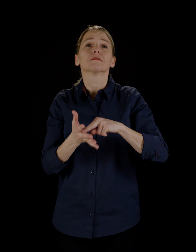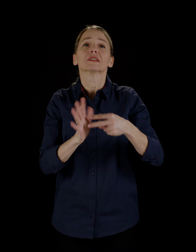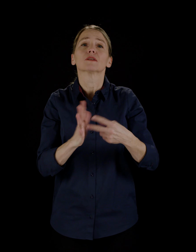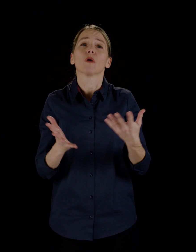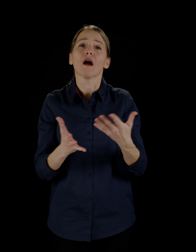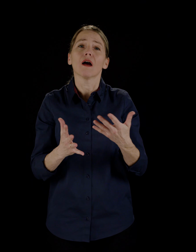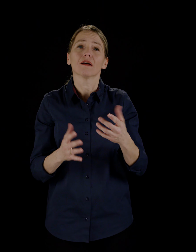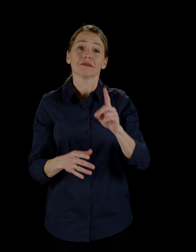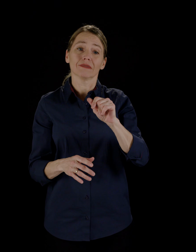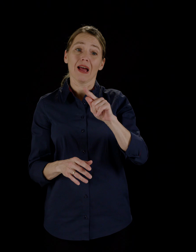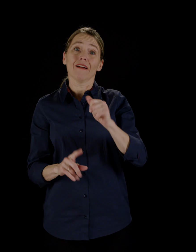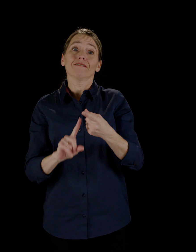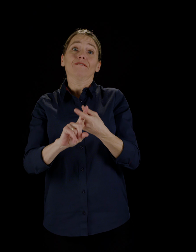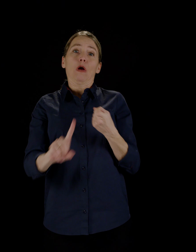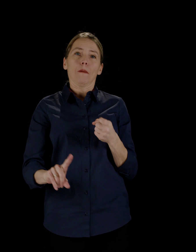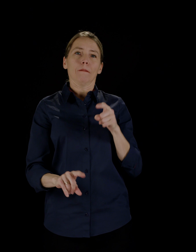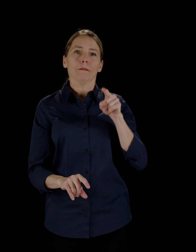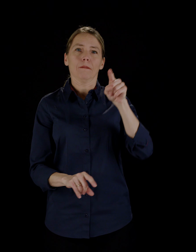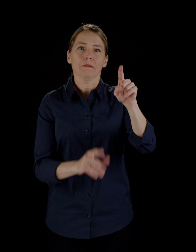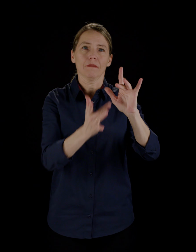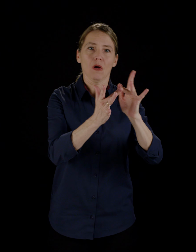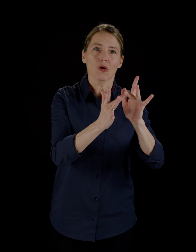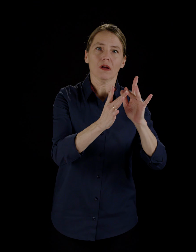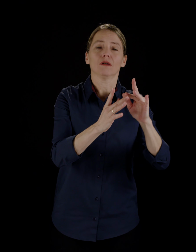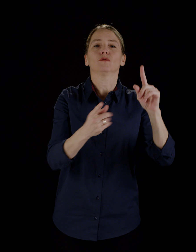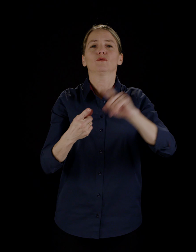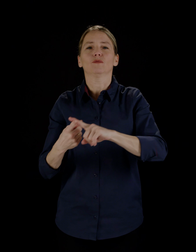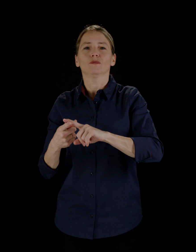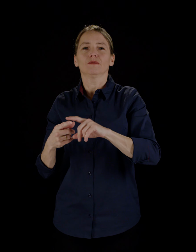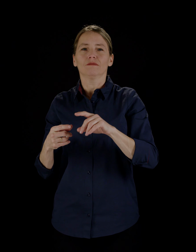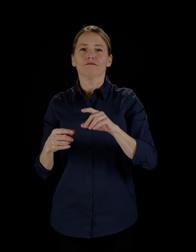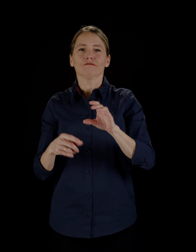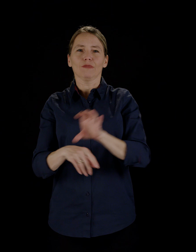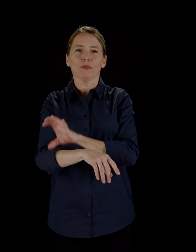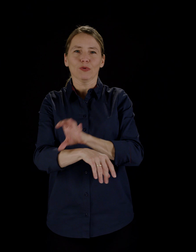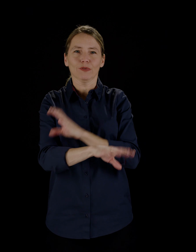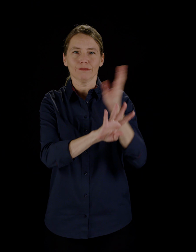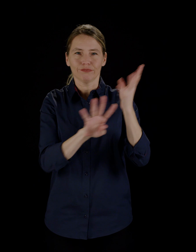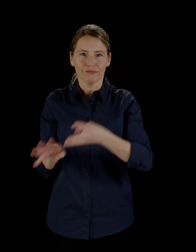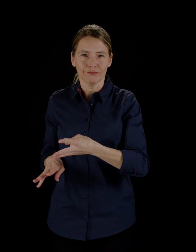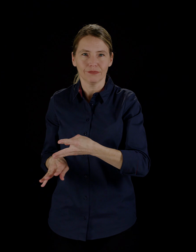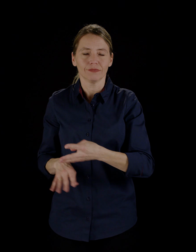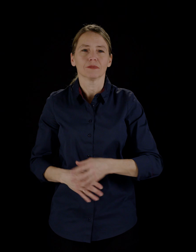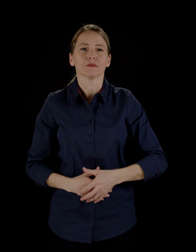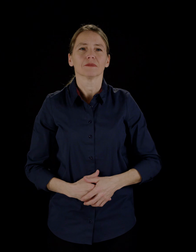Web sites will usually identify in advance how much data the download will require.